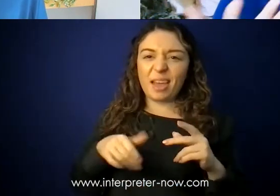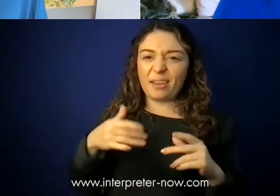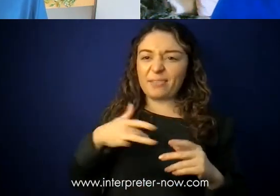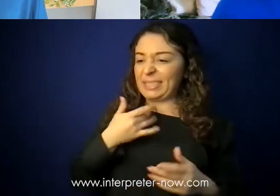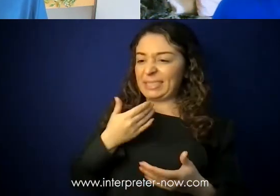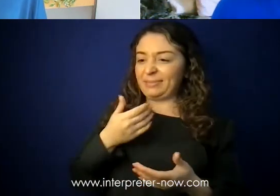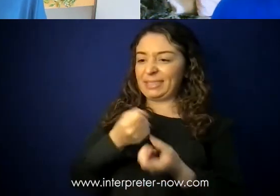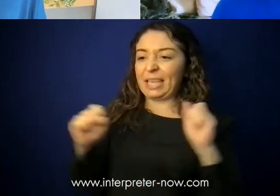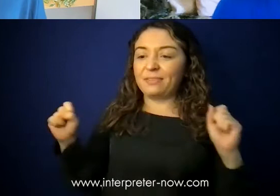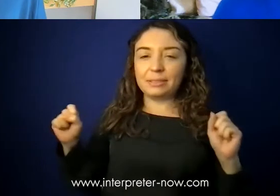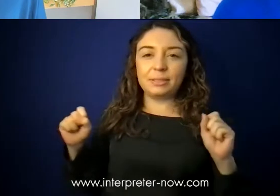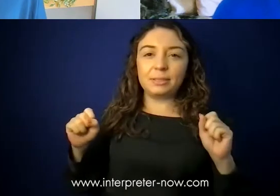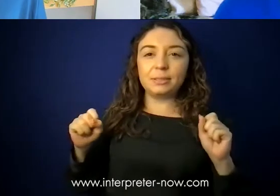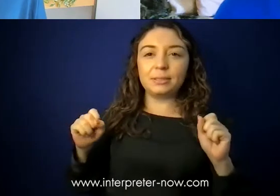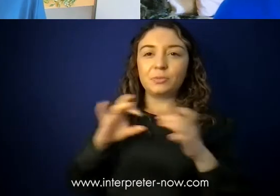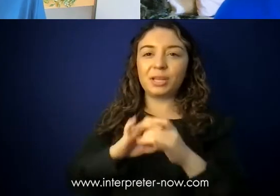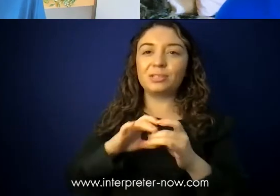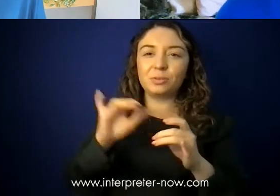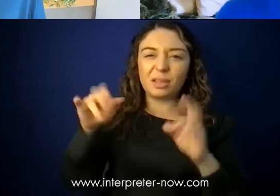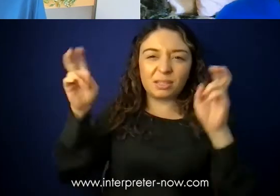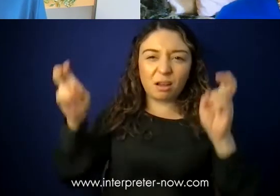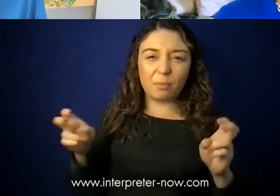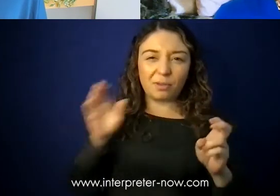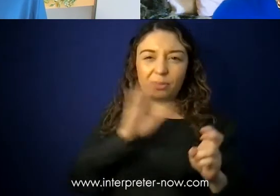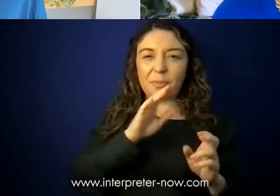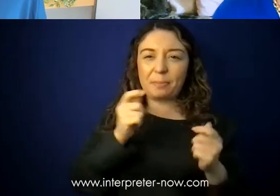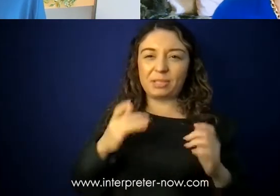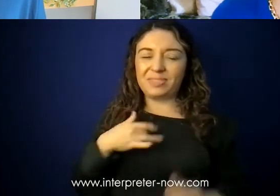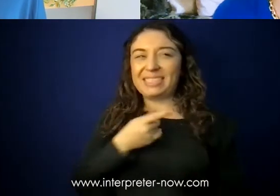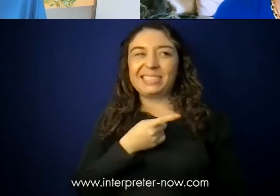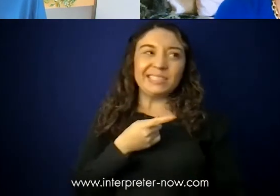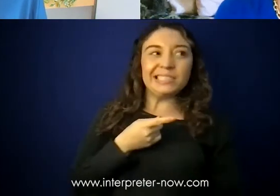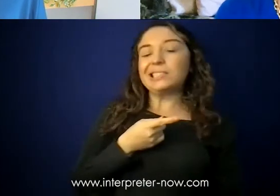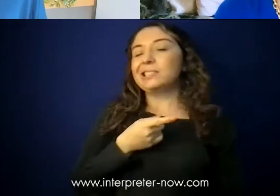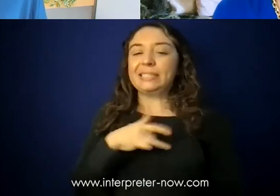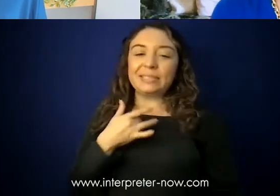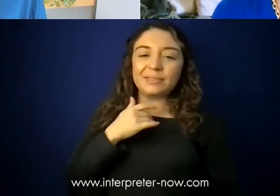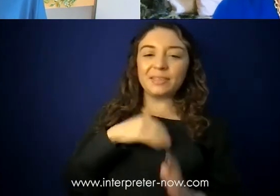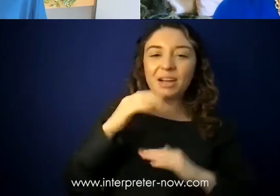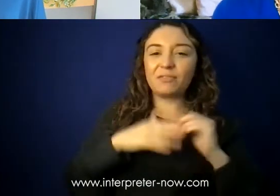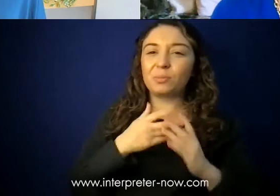topic or conversation up with their manager, and for lots of different reasons.